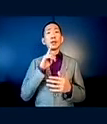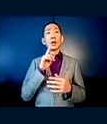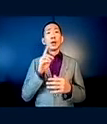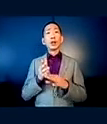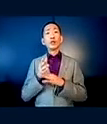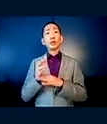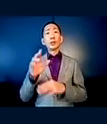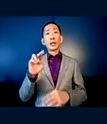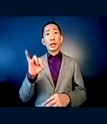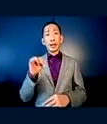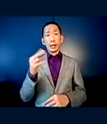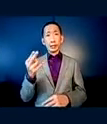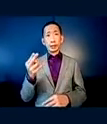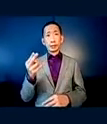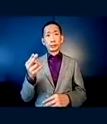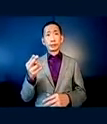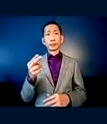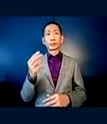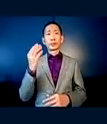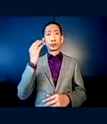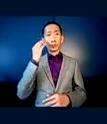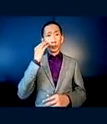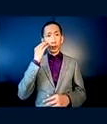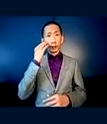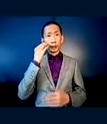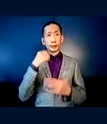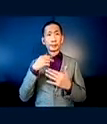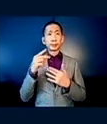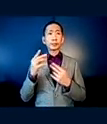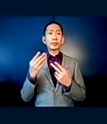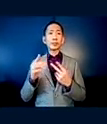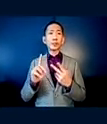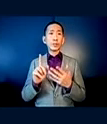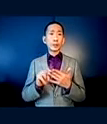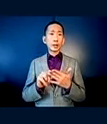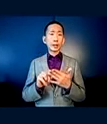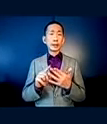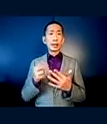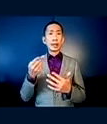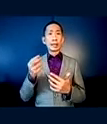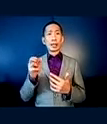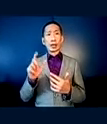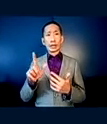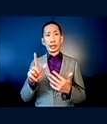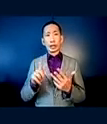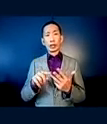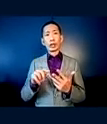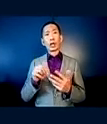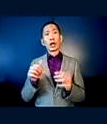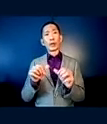AND PARTICULARLY ONEs THAT ARE TRANS-NIH IN NATURE, WHETHER FROM THE BRAIN INITIATIVE OR BLUEPRINT OR "HEAL," OR SOME OF